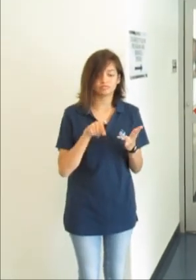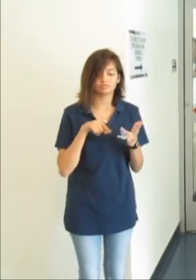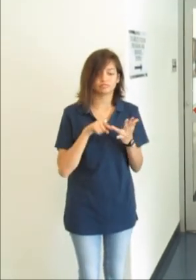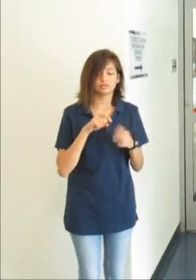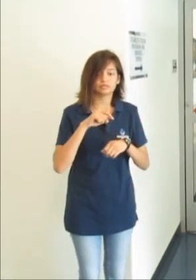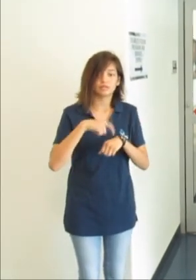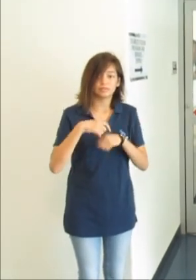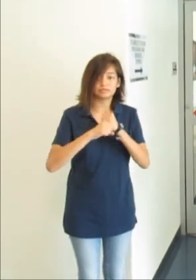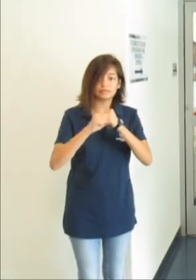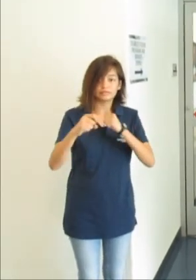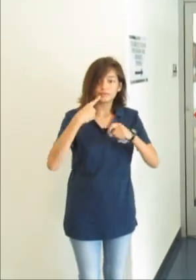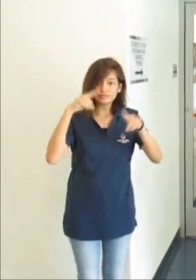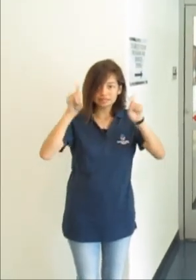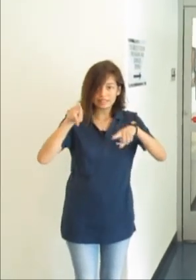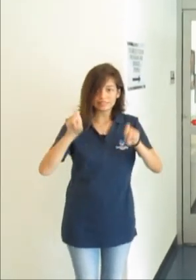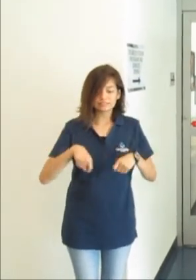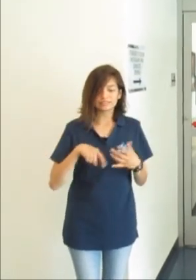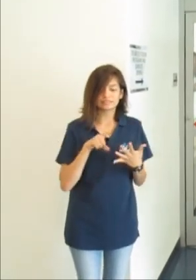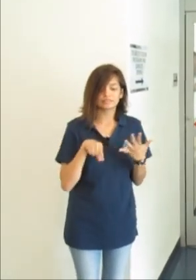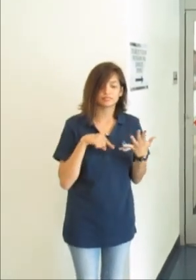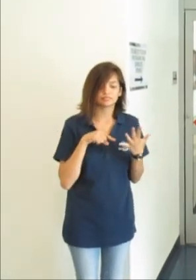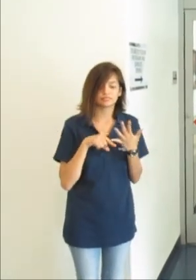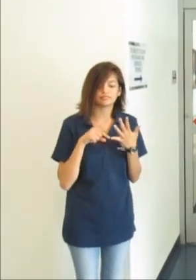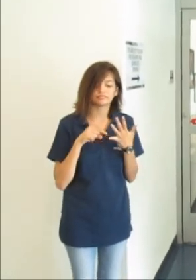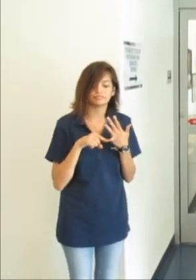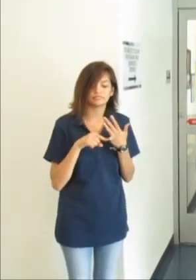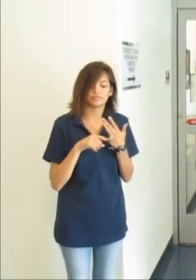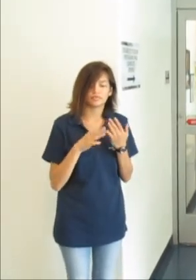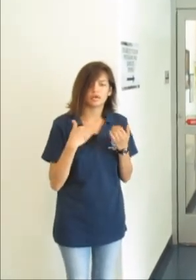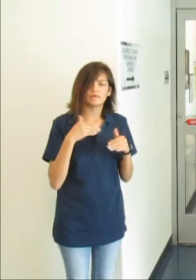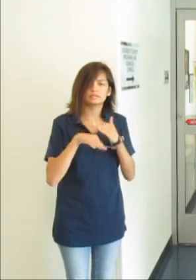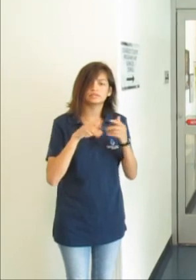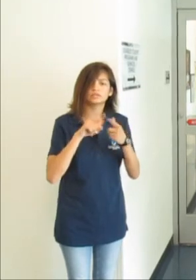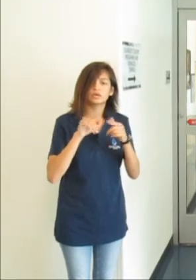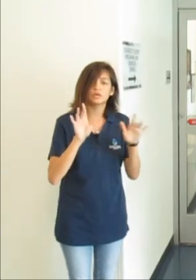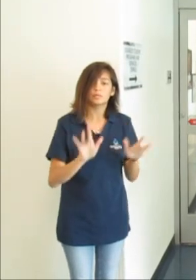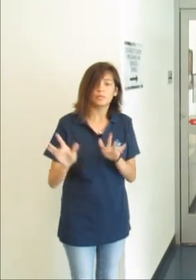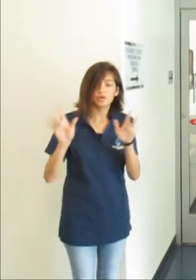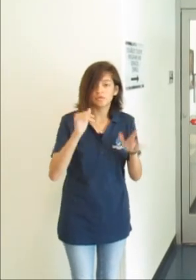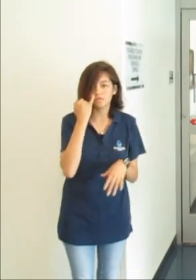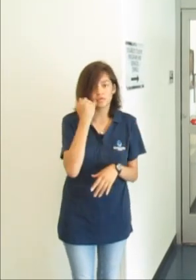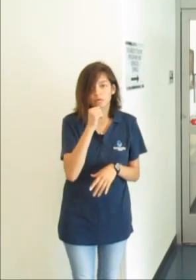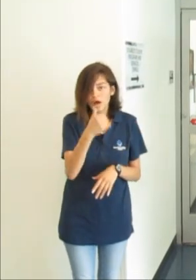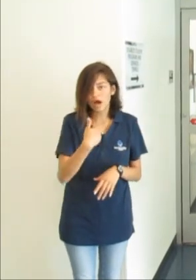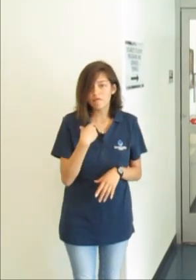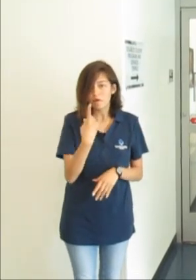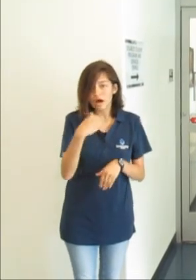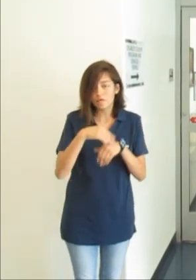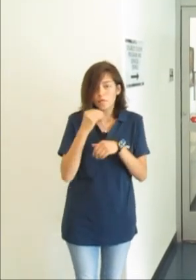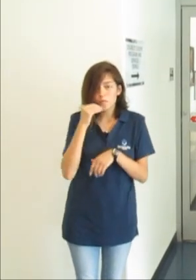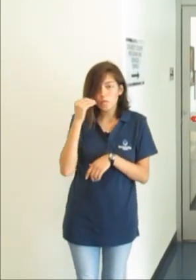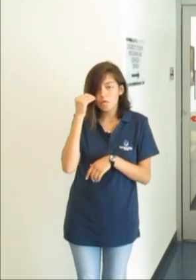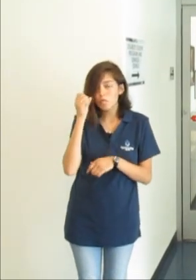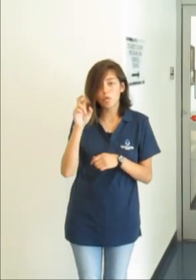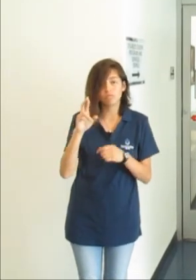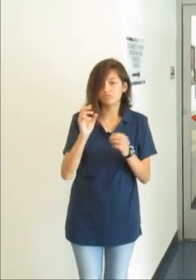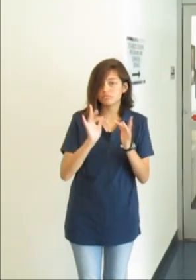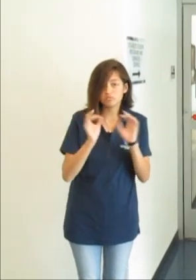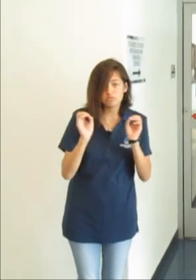get time extended for tests, and have access to computer if you don't have one at home, or no internet.